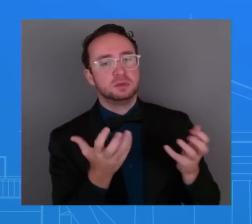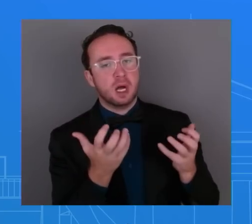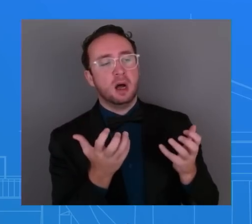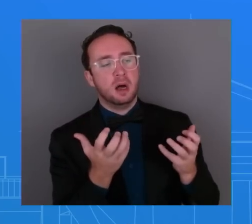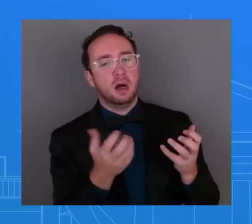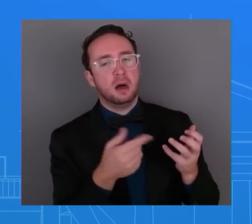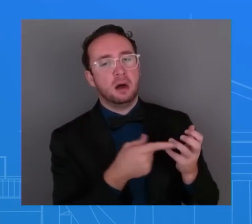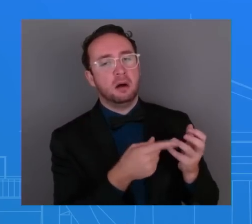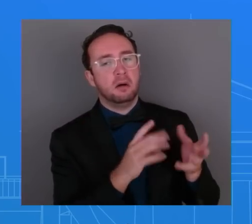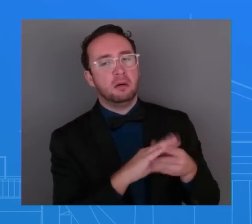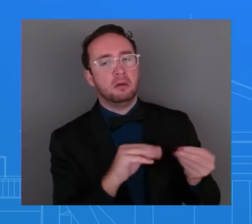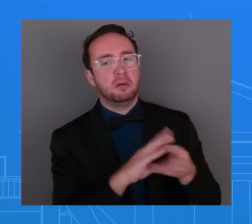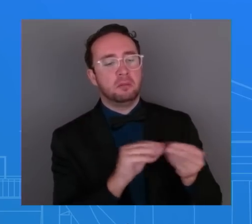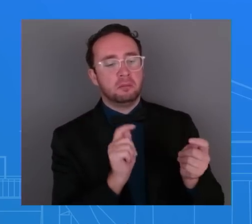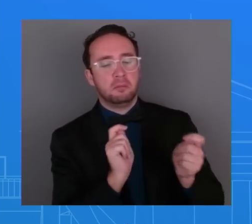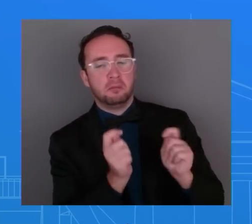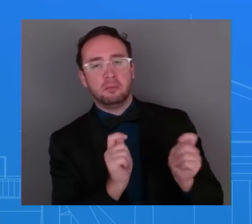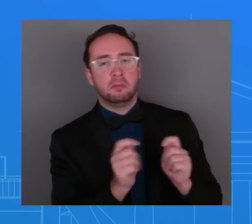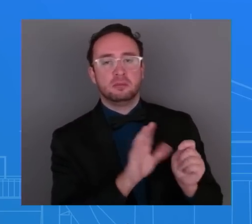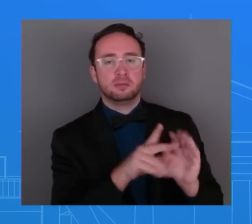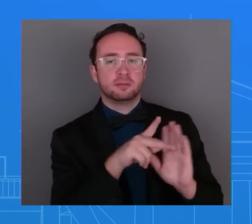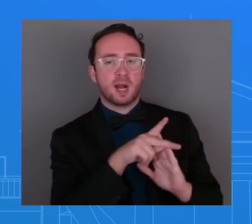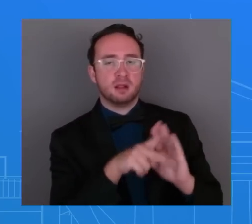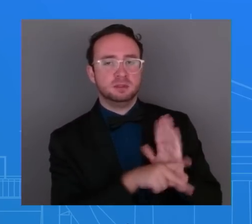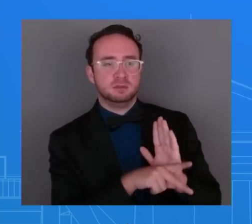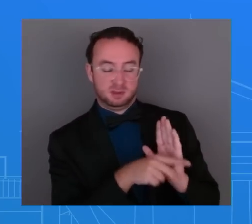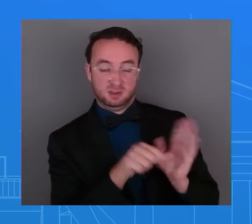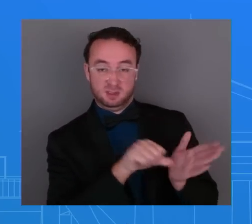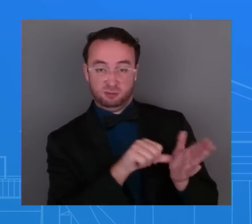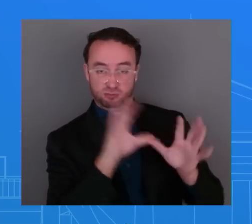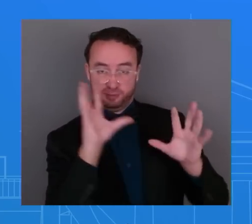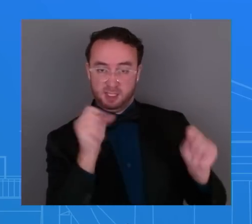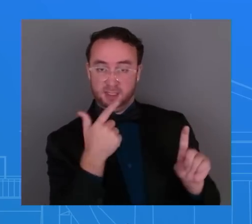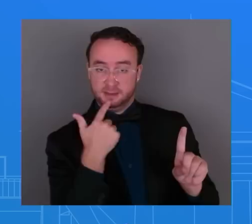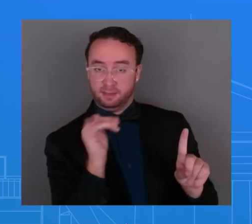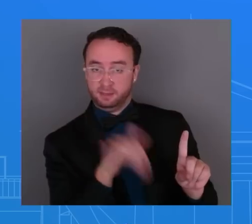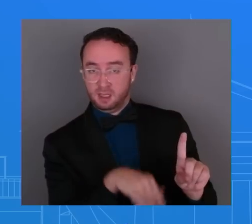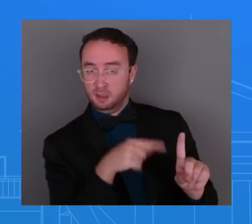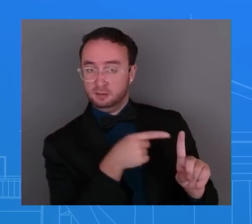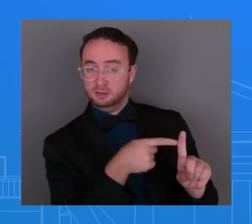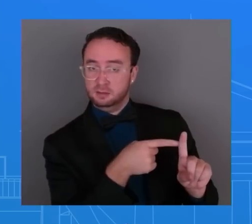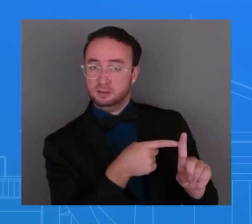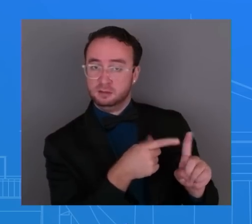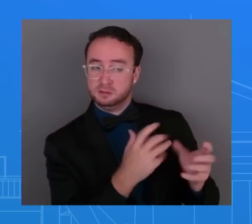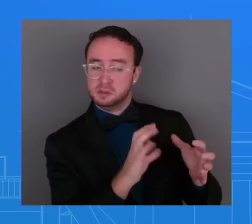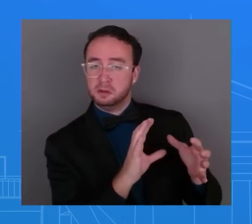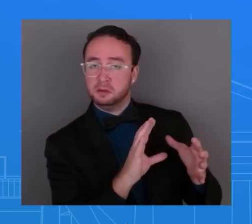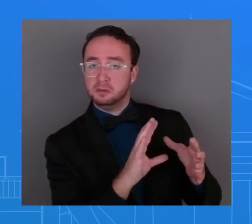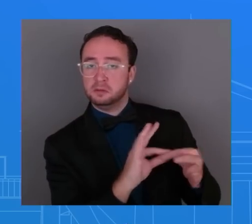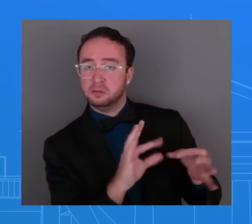like this fly in the face, certainly, of that rhetoric. The Press: On Venezuela. There's a report by Wall Street Journal